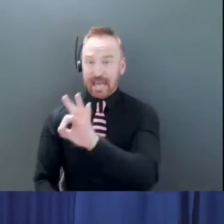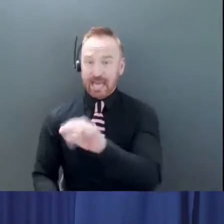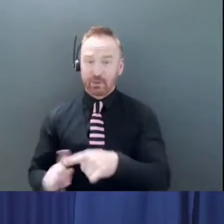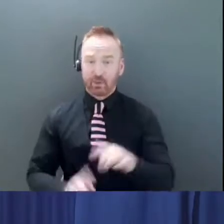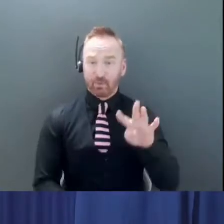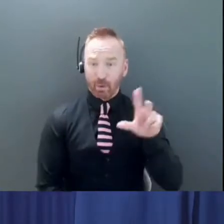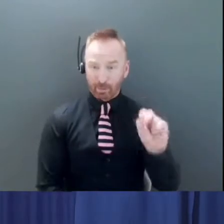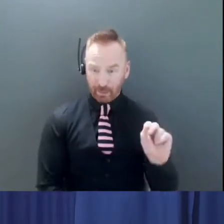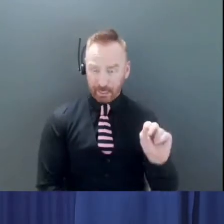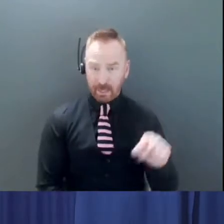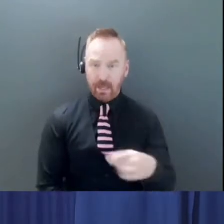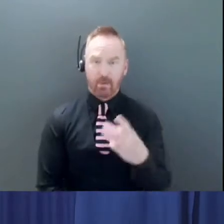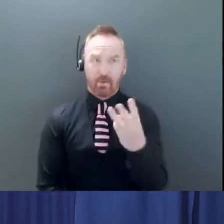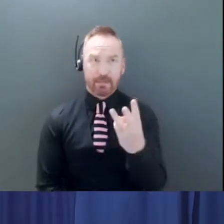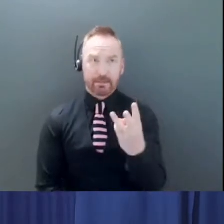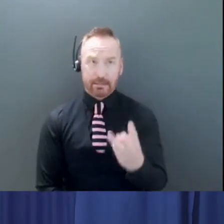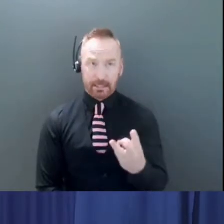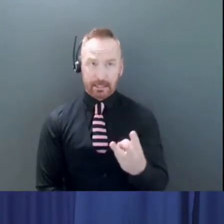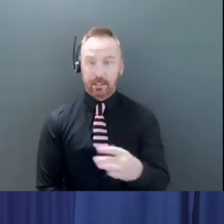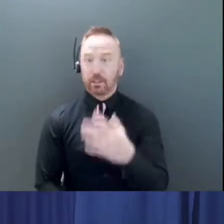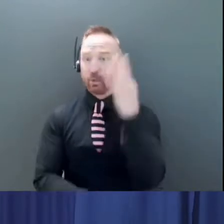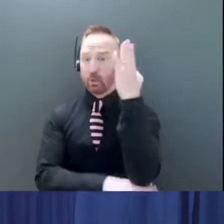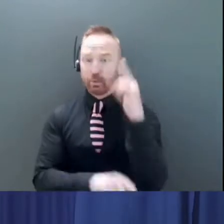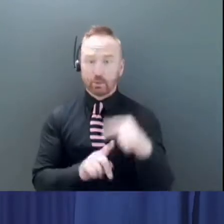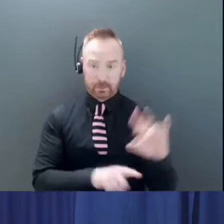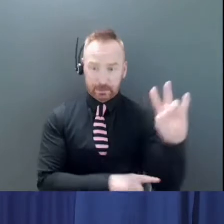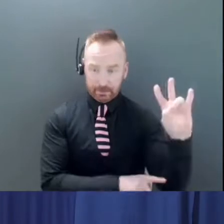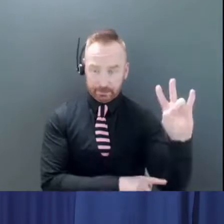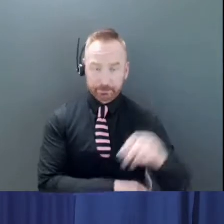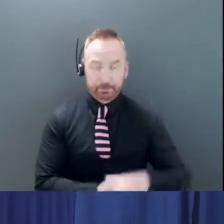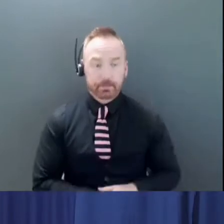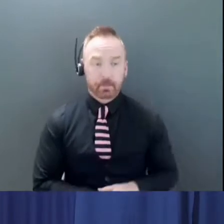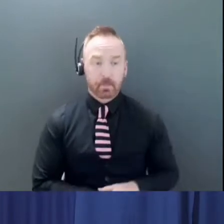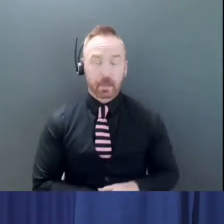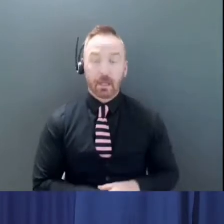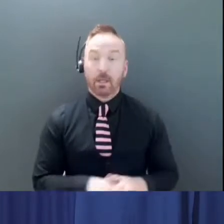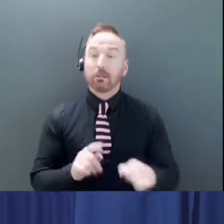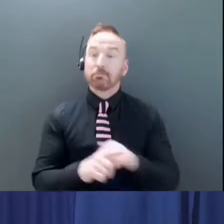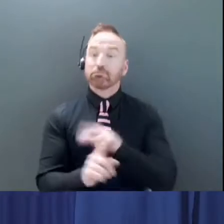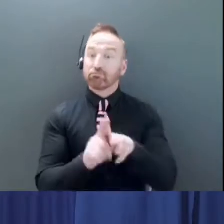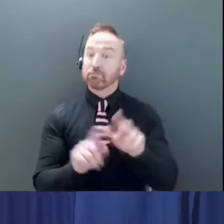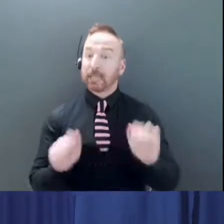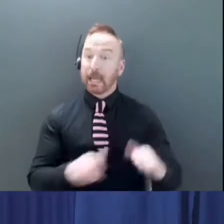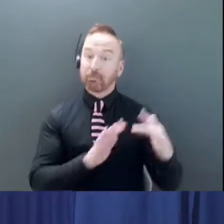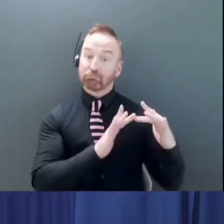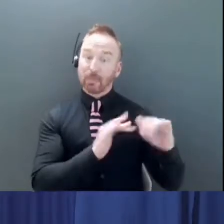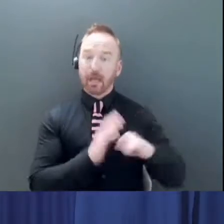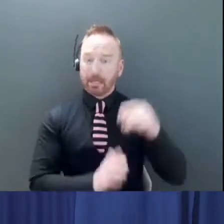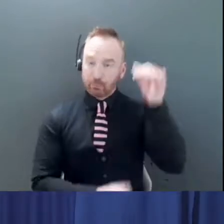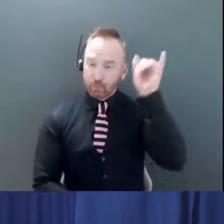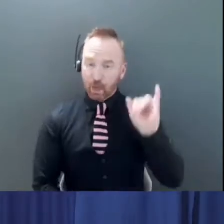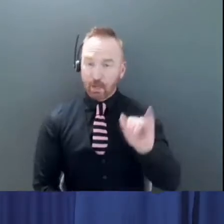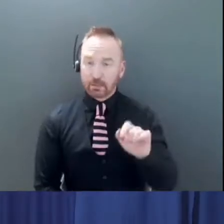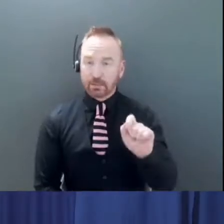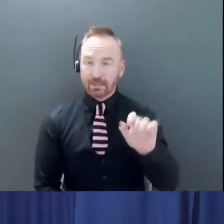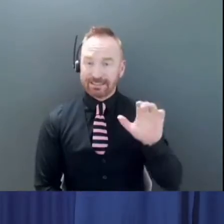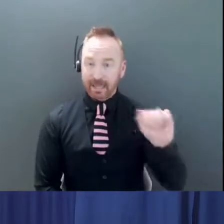open Tuesdays and Thursdays from 9 to 4:30 p.m. and on Wednesdays from noon to 7 p.m.